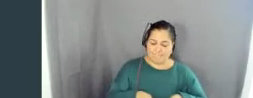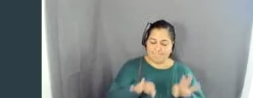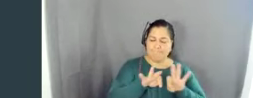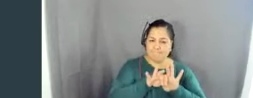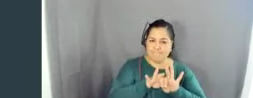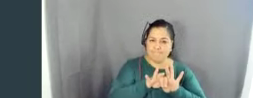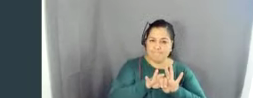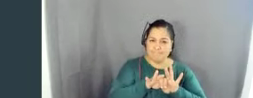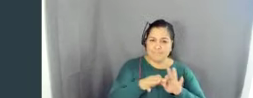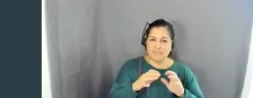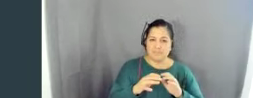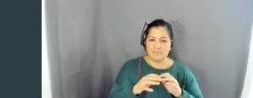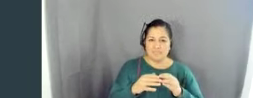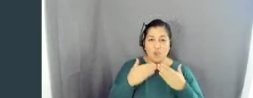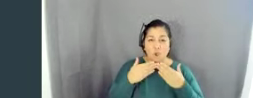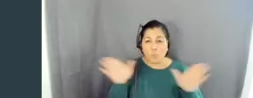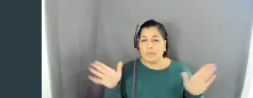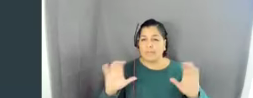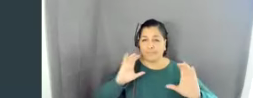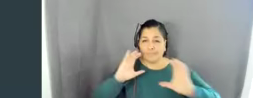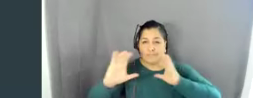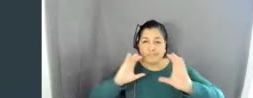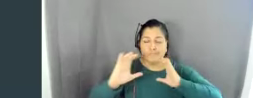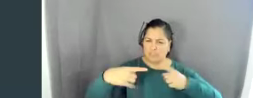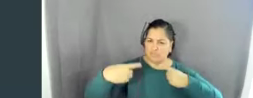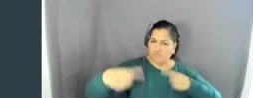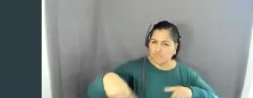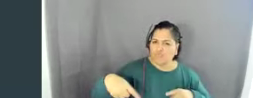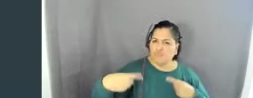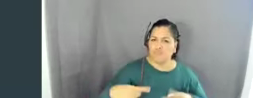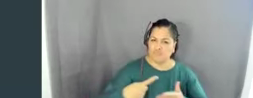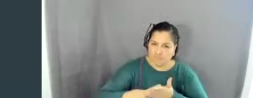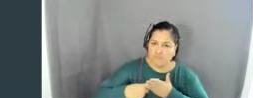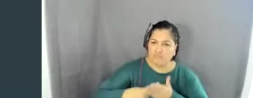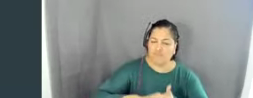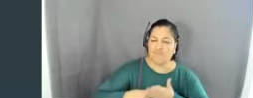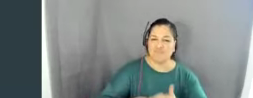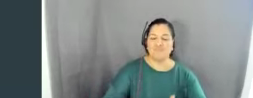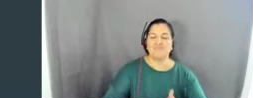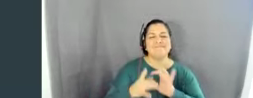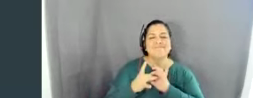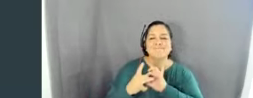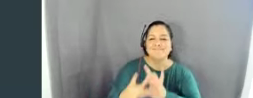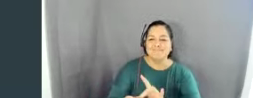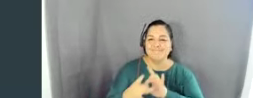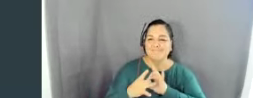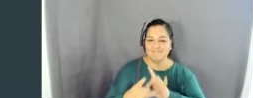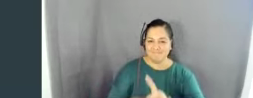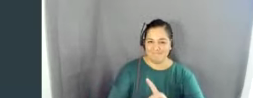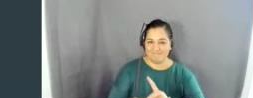opening up dialectics and debates, but also conversation and connection and, ways of envisioning,